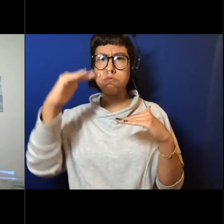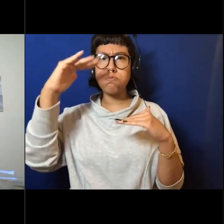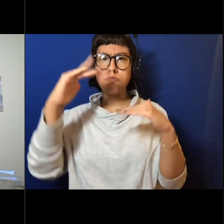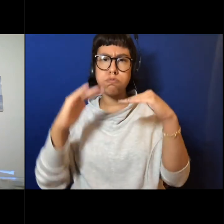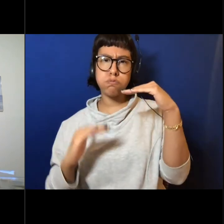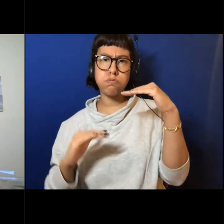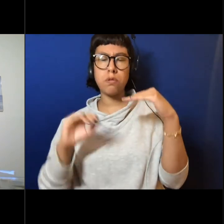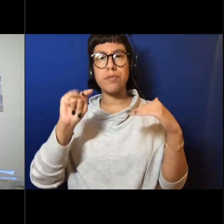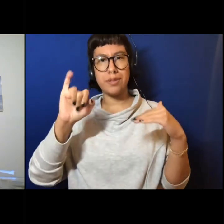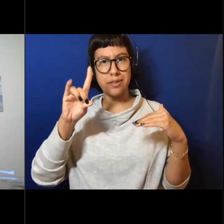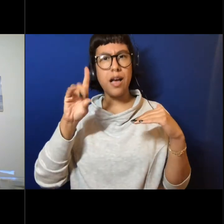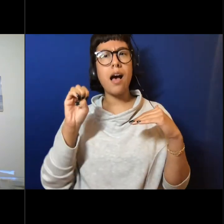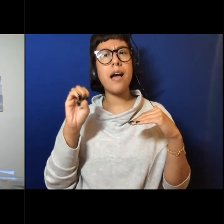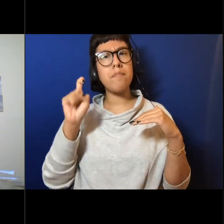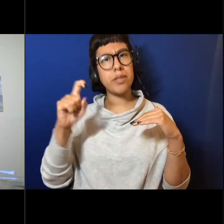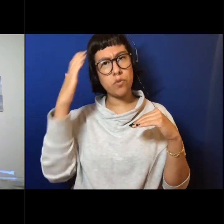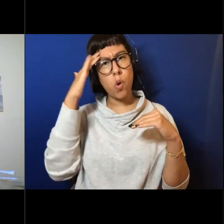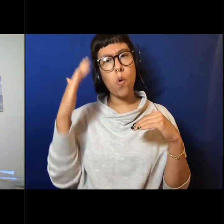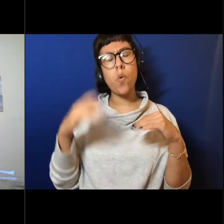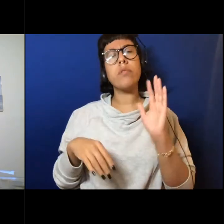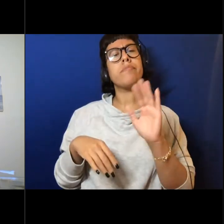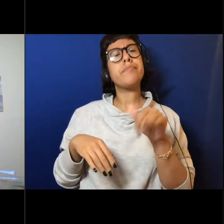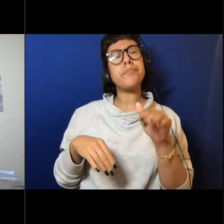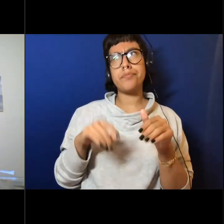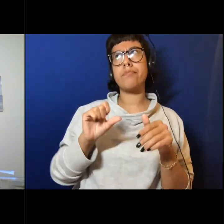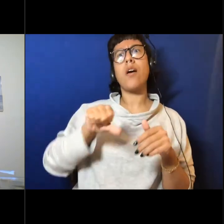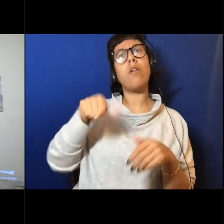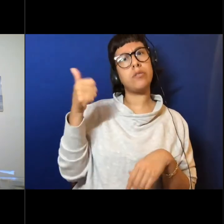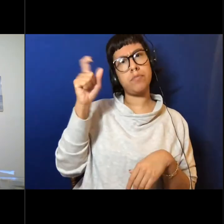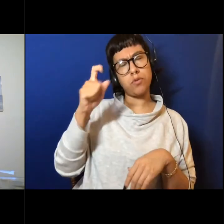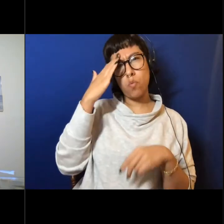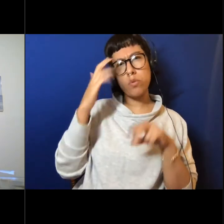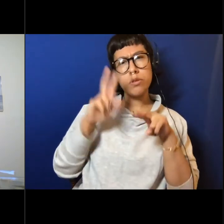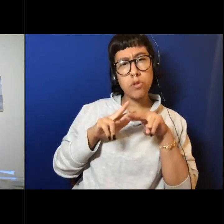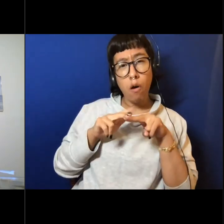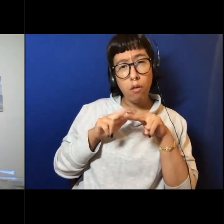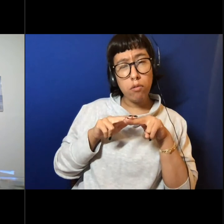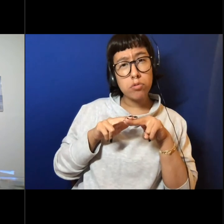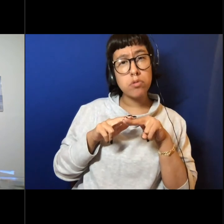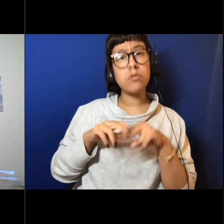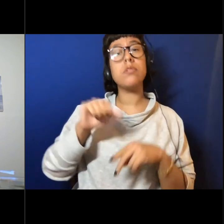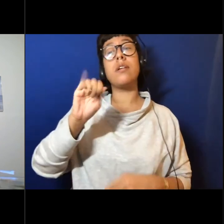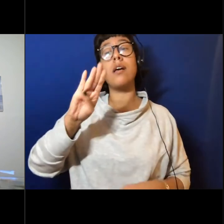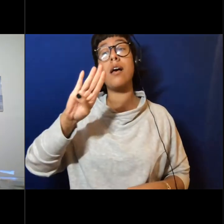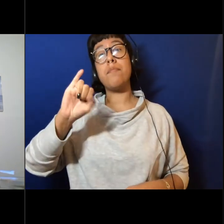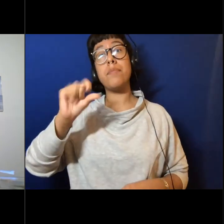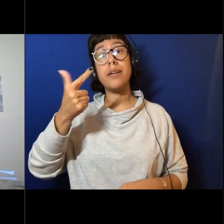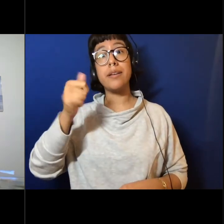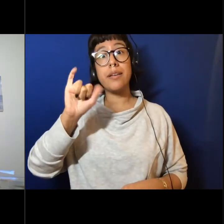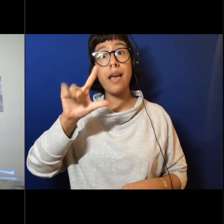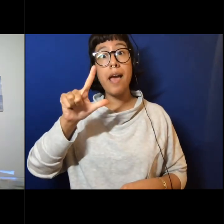Kelly says, you want to know the salinity or how much salt. And Abigail also says, this is interesting,